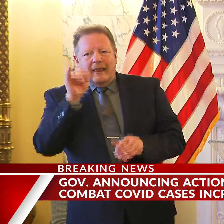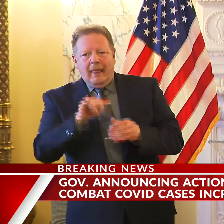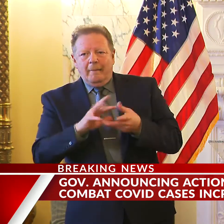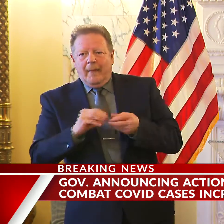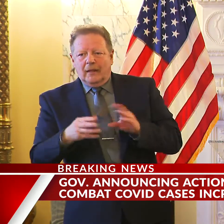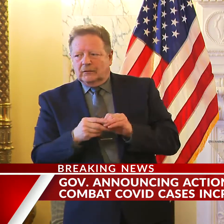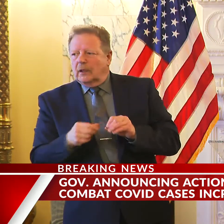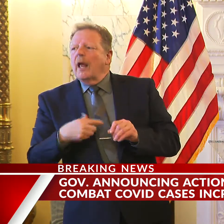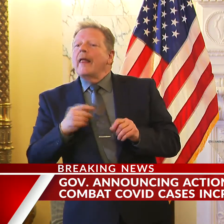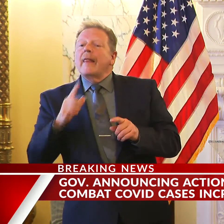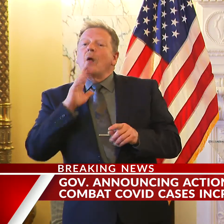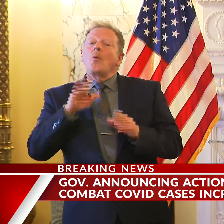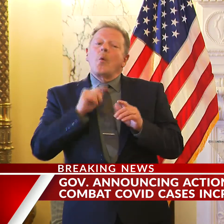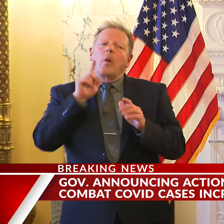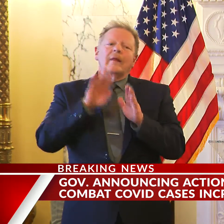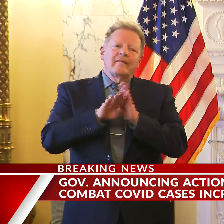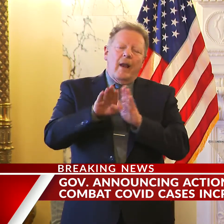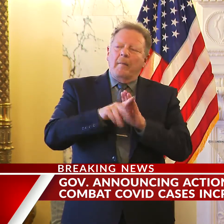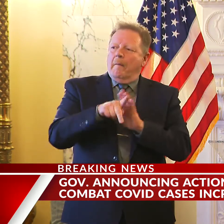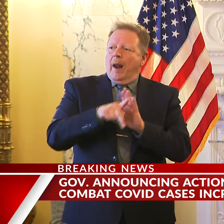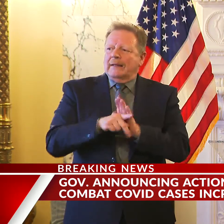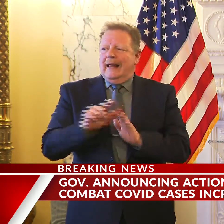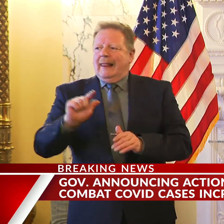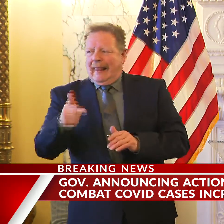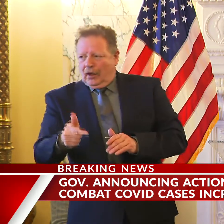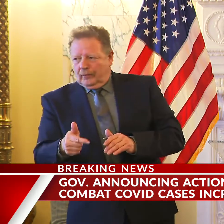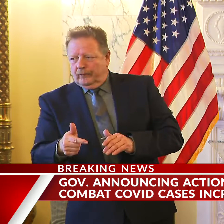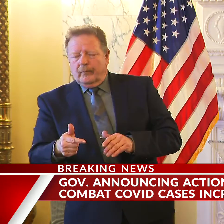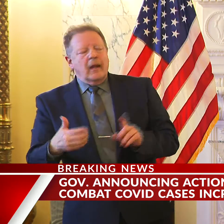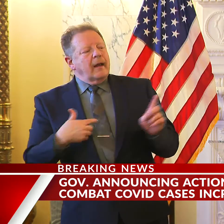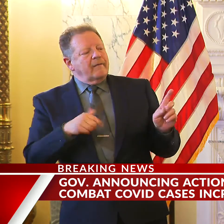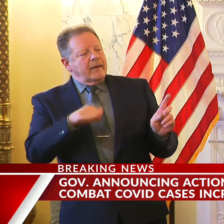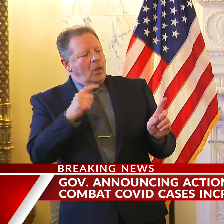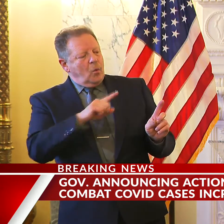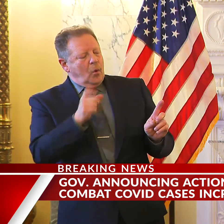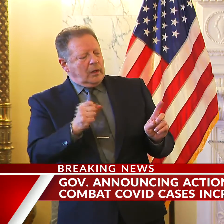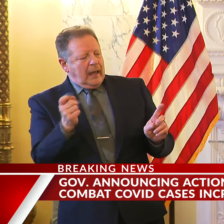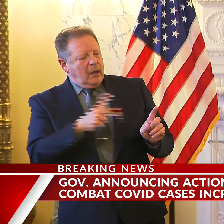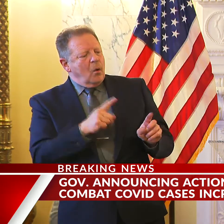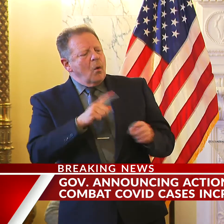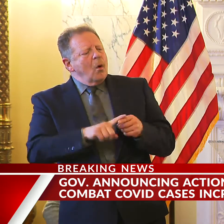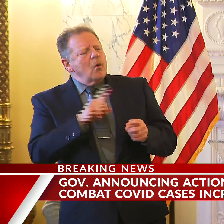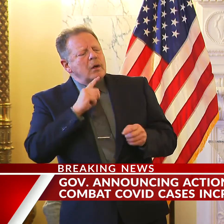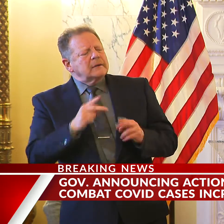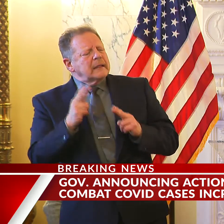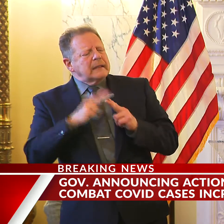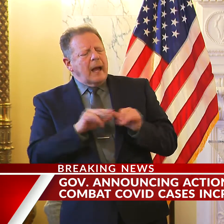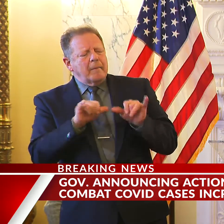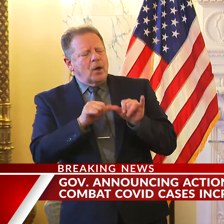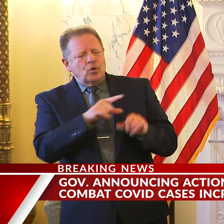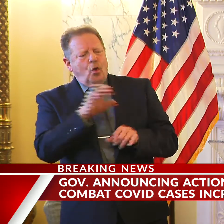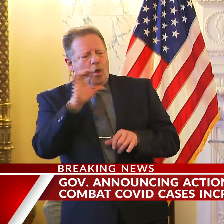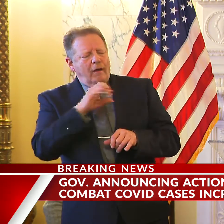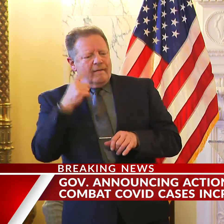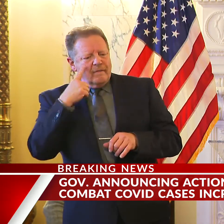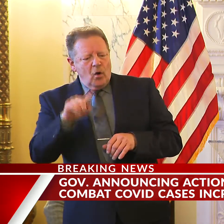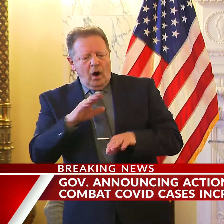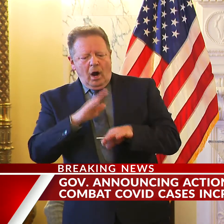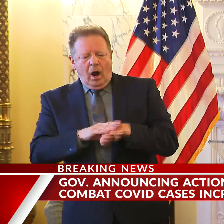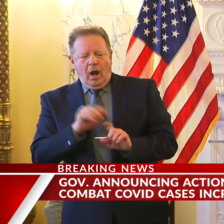VACCINATED MEANS GETTING A BOOSTER. WE WANT EVERYONE TO HEAR THAT MESSAGE NOW AND THEN WE'LL WORK CLOSELY ON THE POLICIES BEING ABLE TO FOLLOW